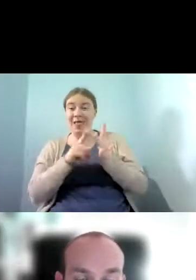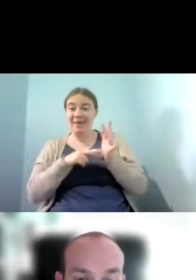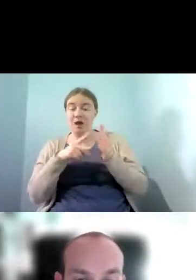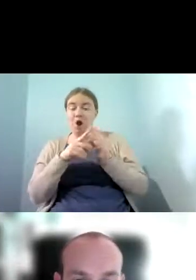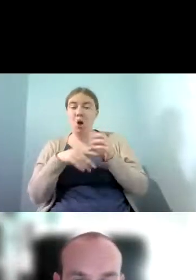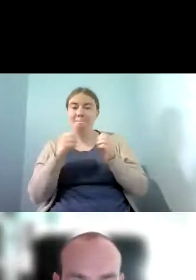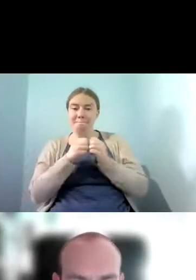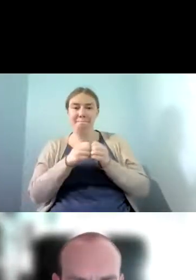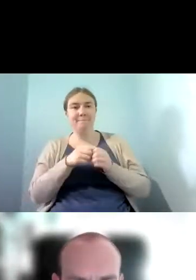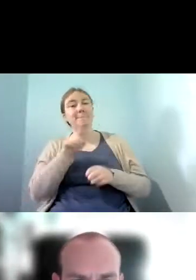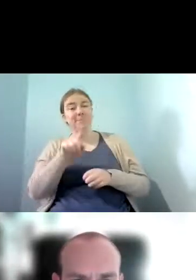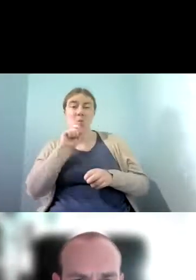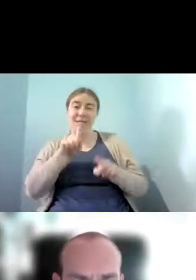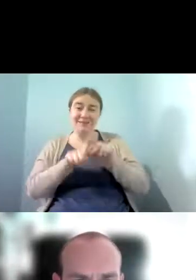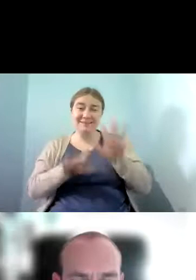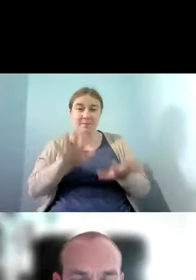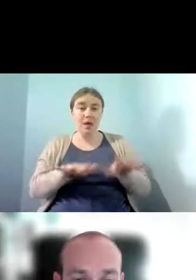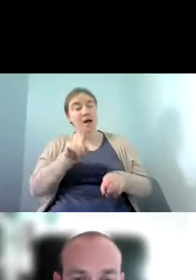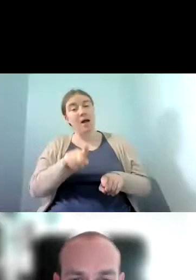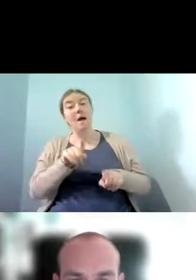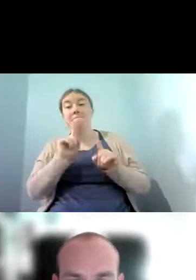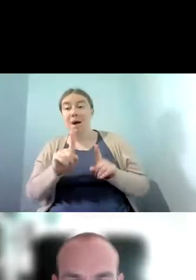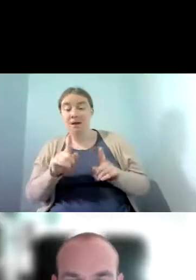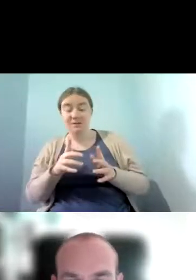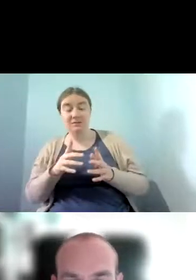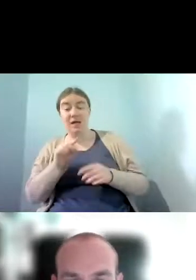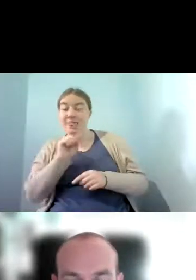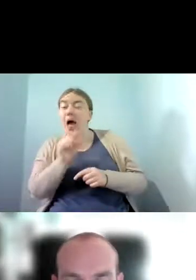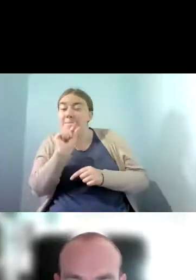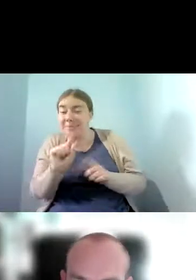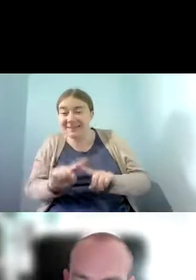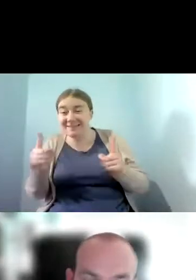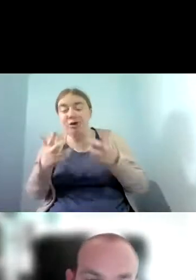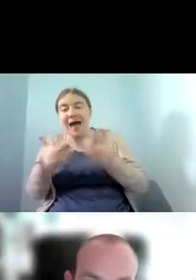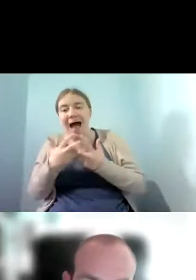though we've got a slightly different detail for retaining the uh the ground either side